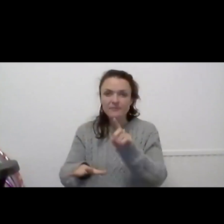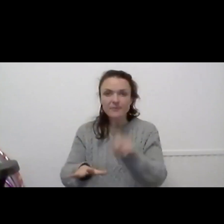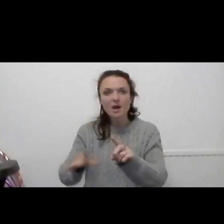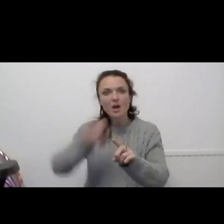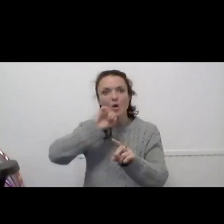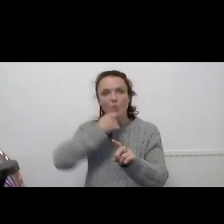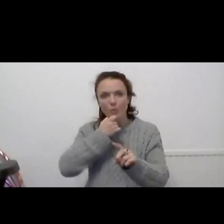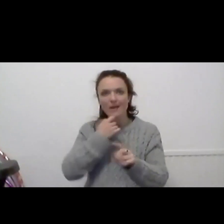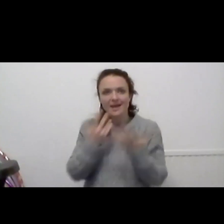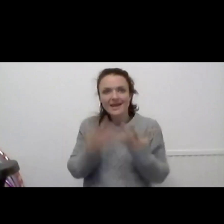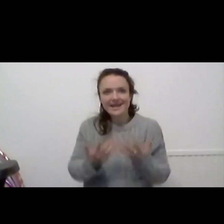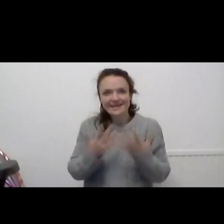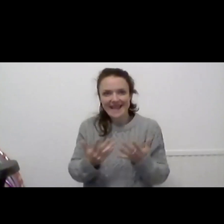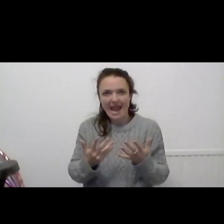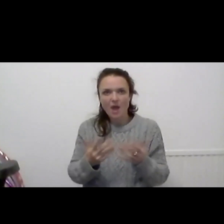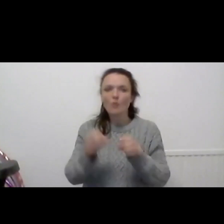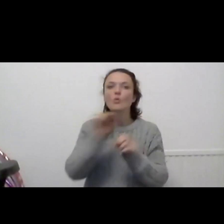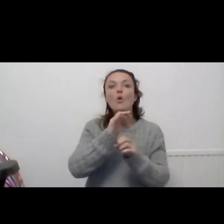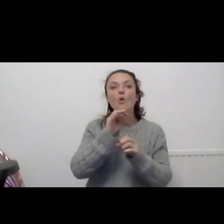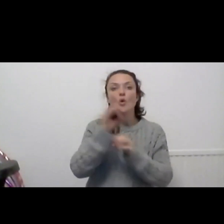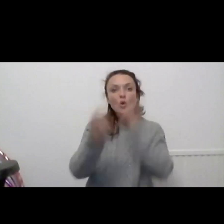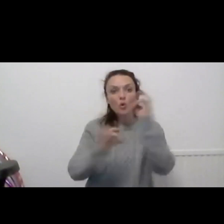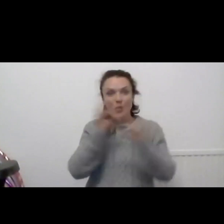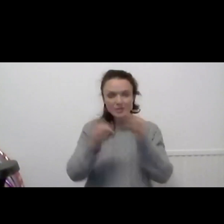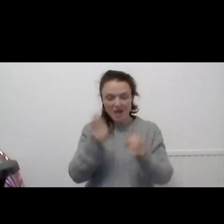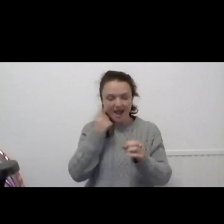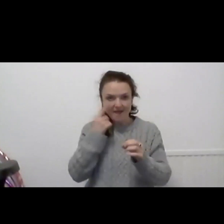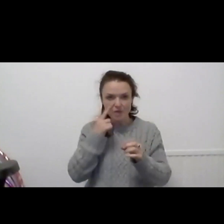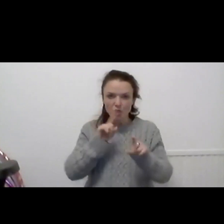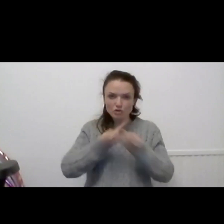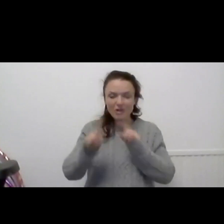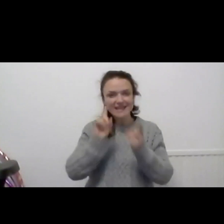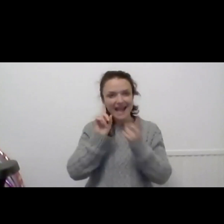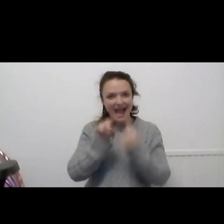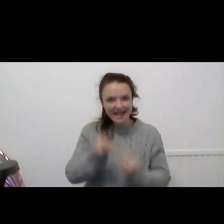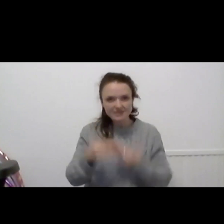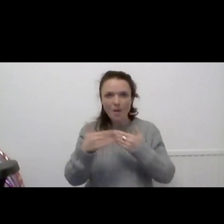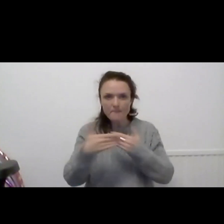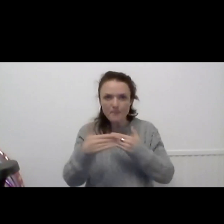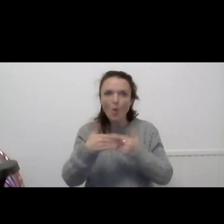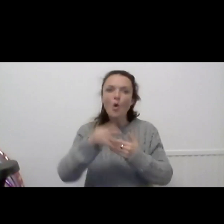a post event email with a link from tonight we'll be answering the questions that we